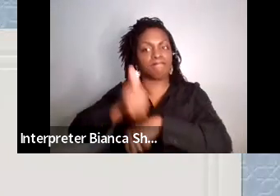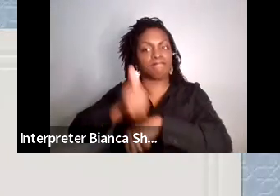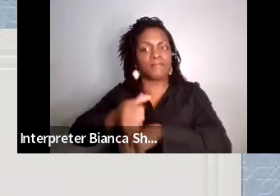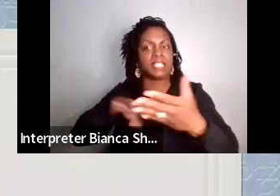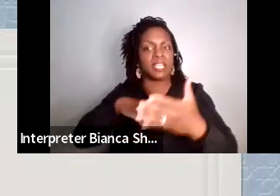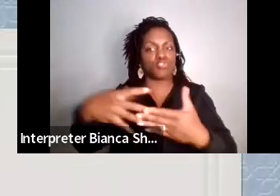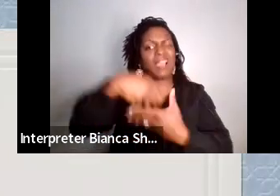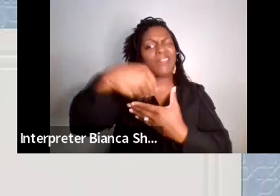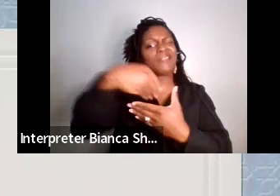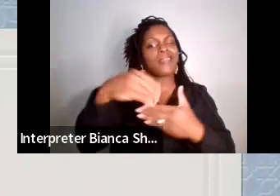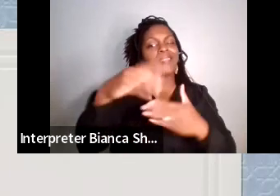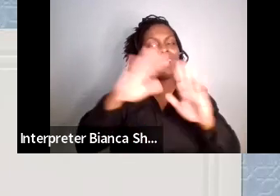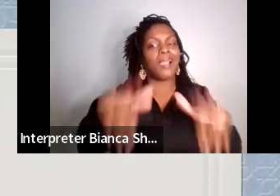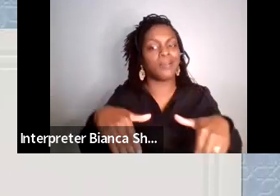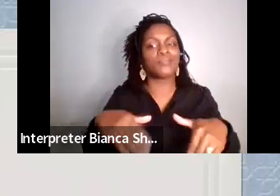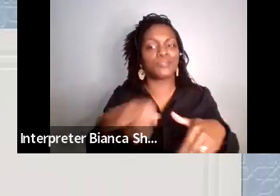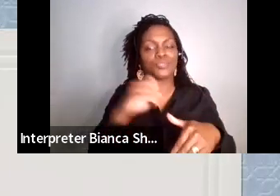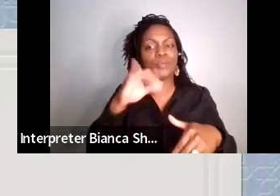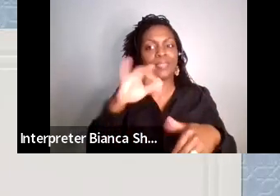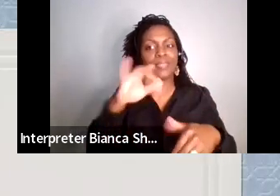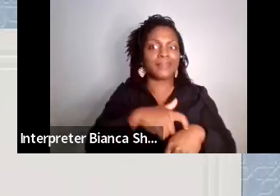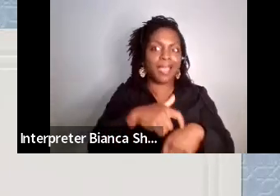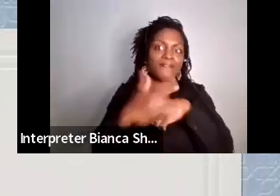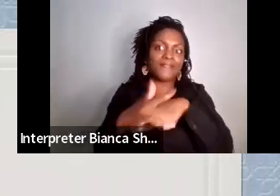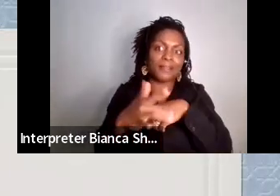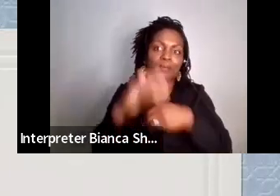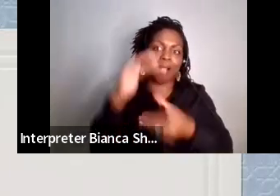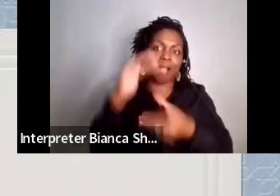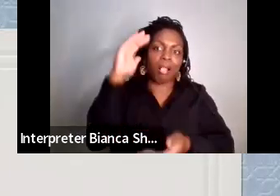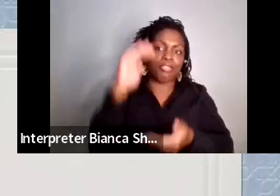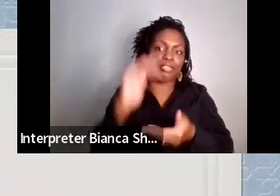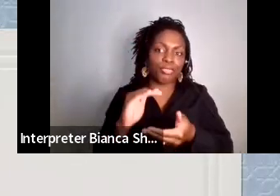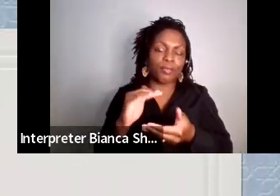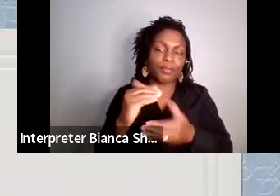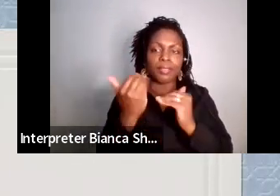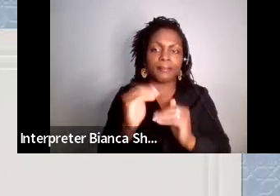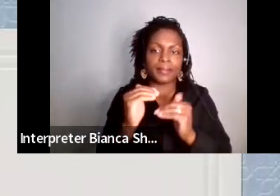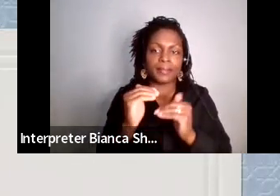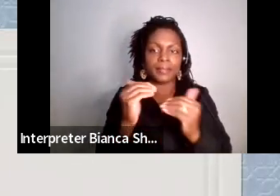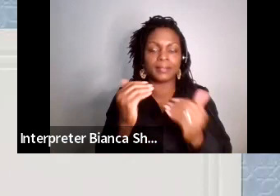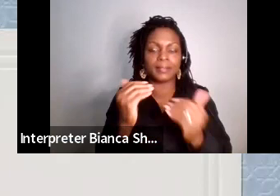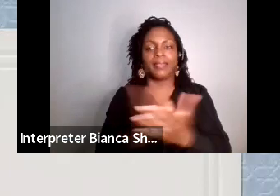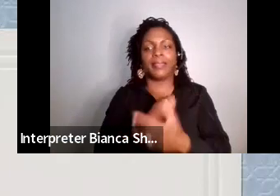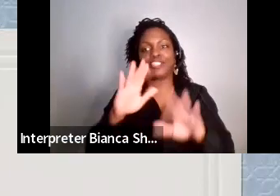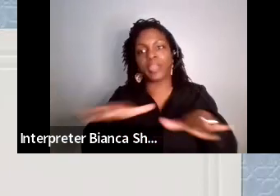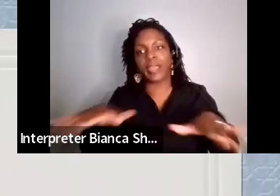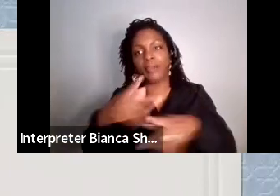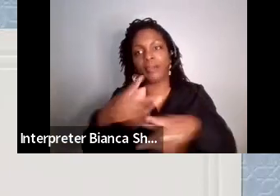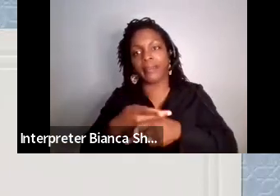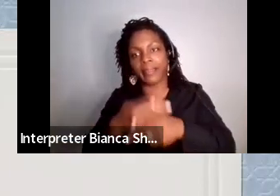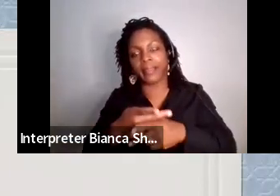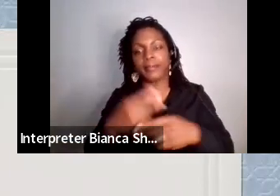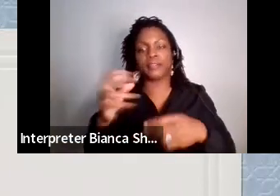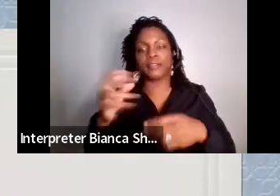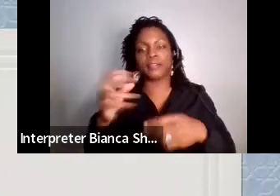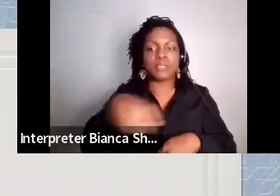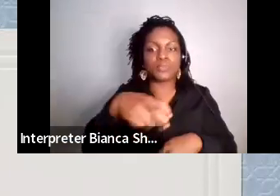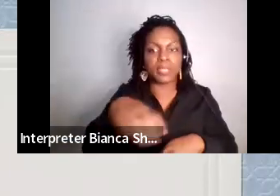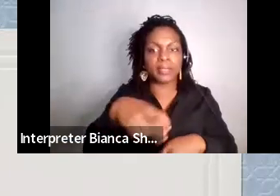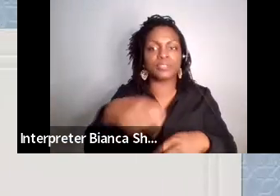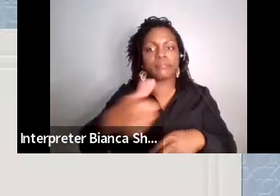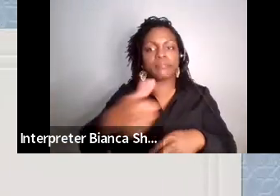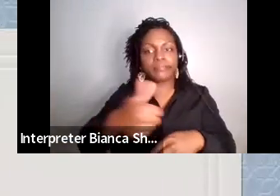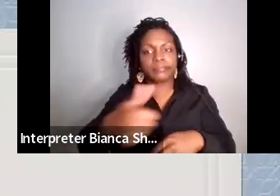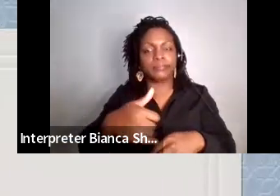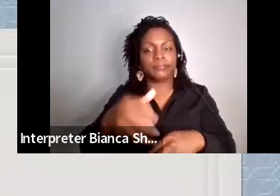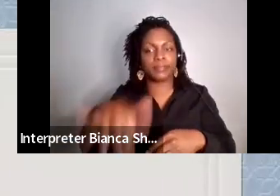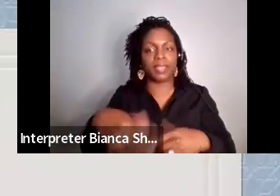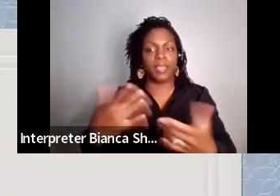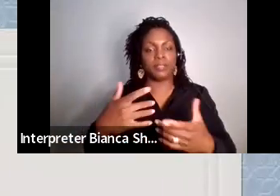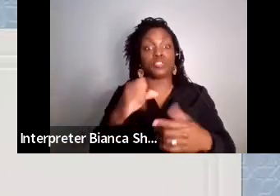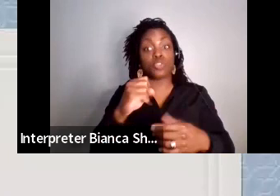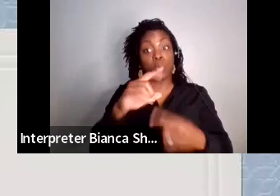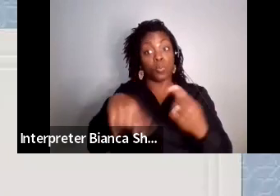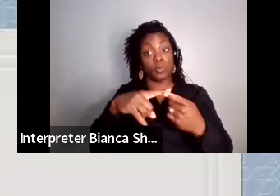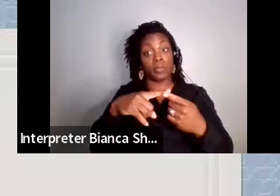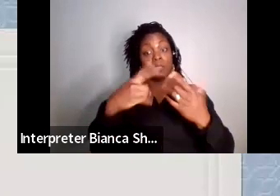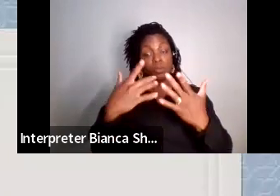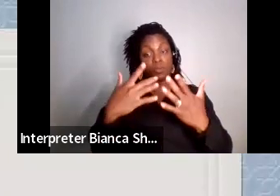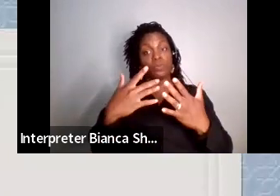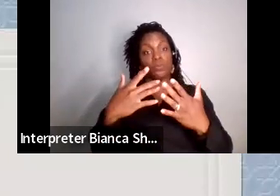The accessibility decreases, and the ability to, you know, secure childcare for those things and transportation, and all of that, all of those barriers are removed When we start opening up the different types of communication different